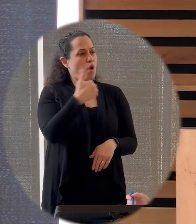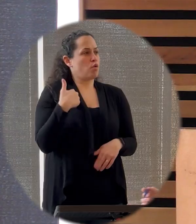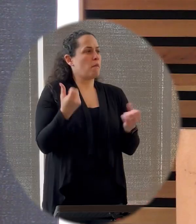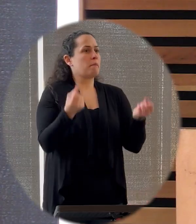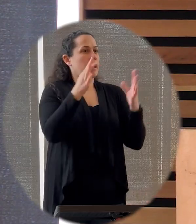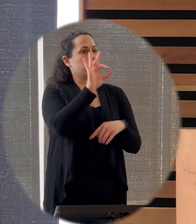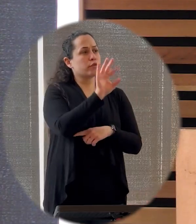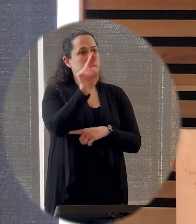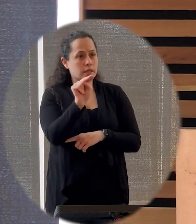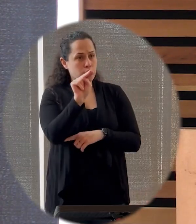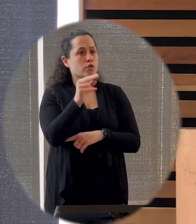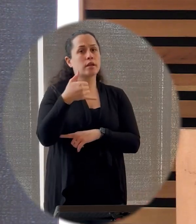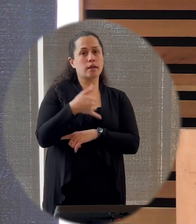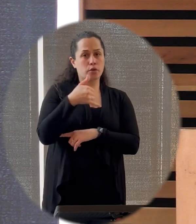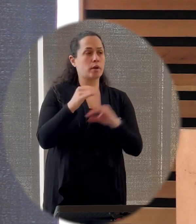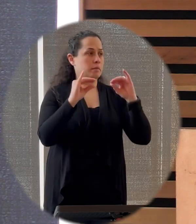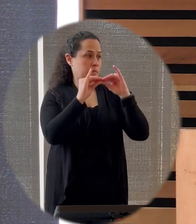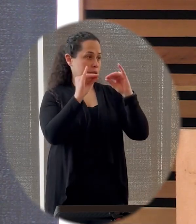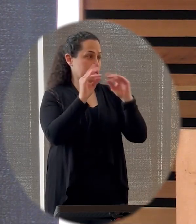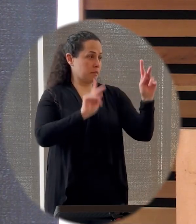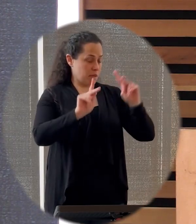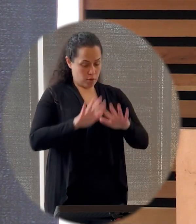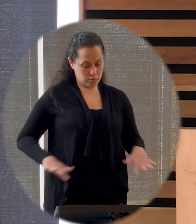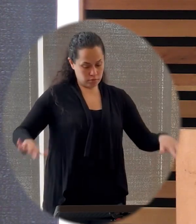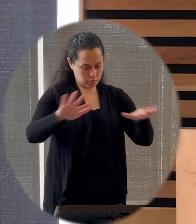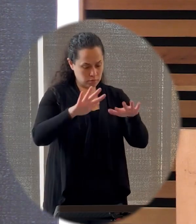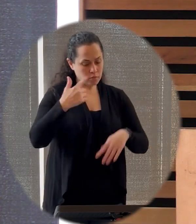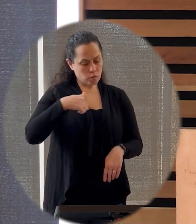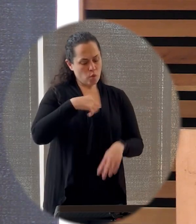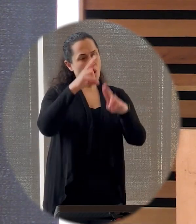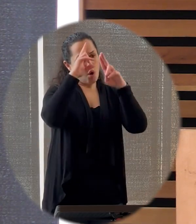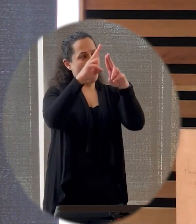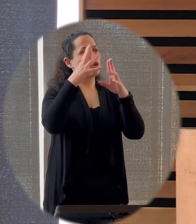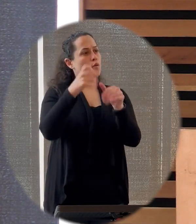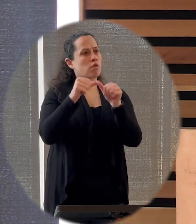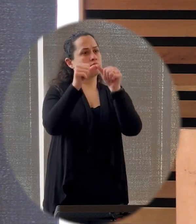and Métis peoples. At The Walrus, we're honoured to carry on a tradition of storytelling, working